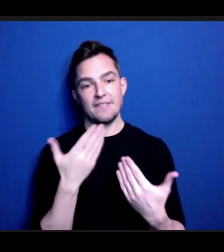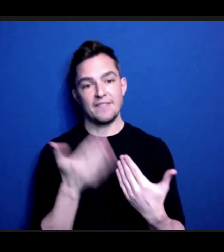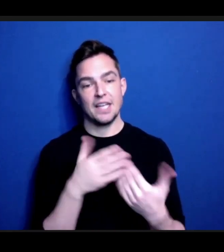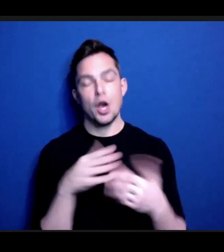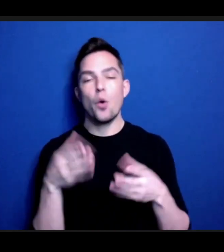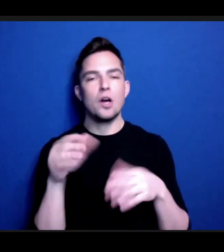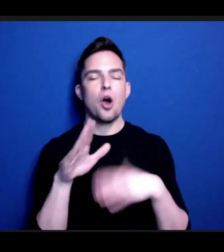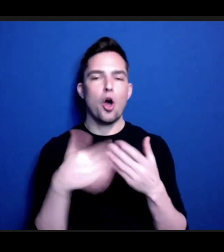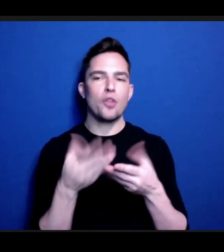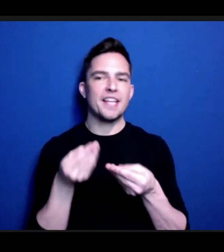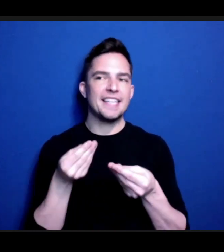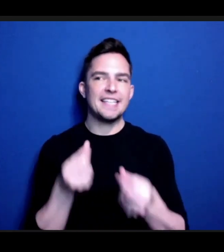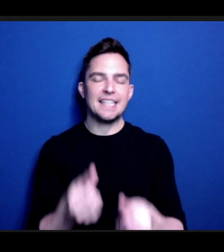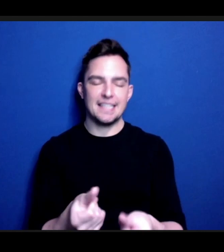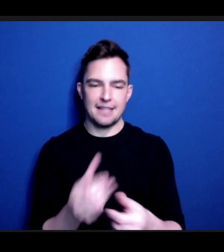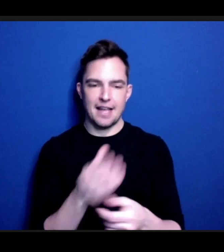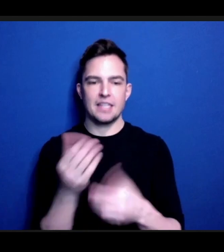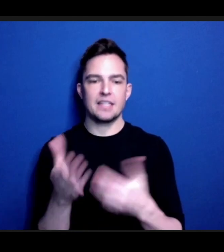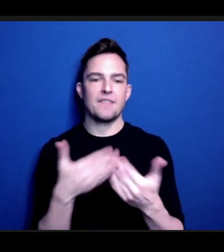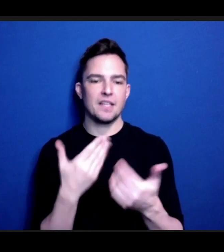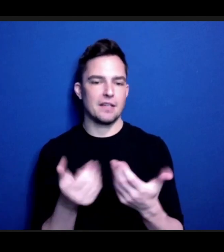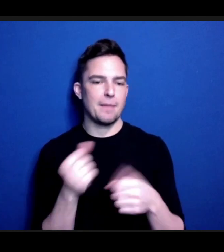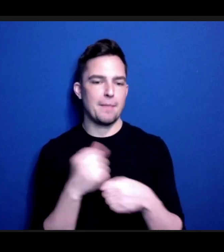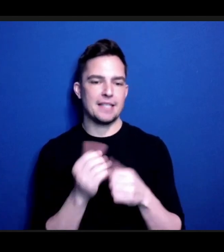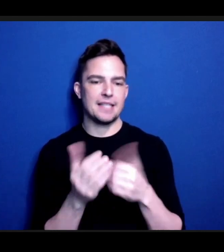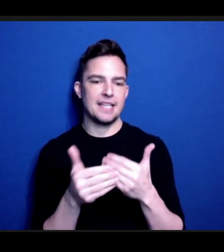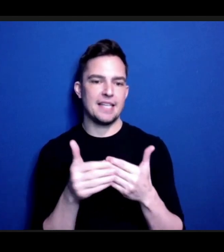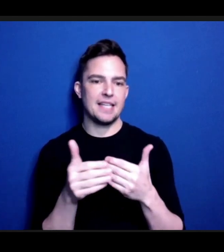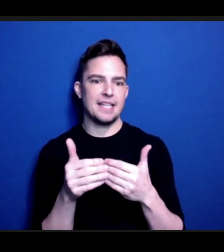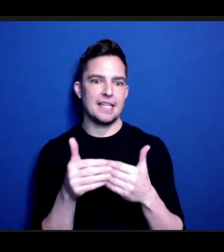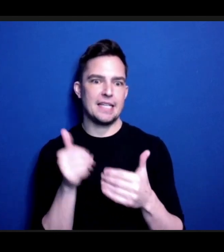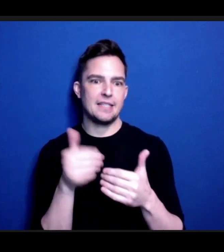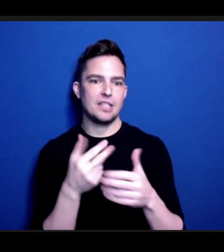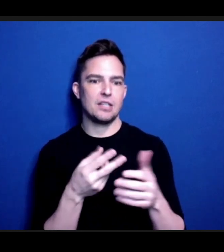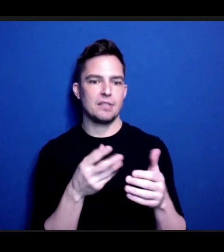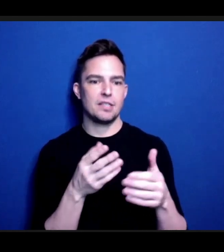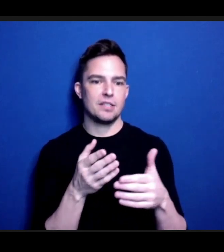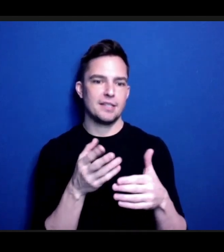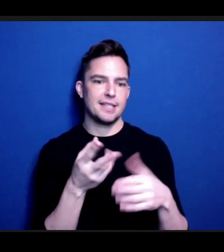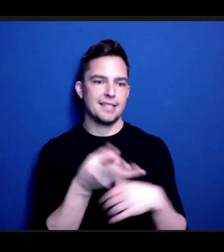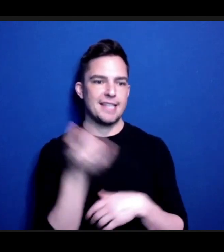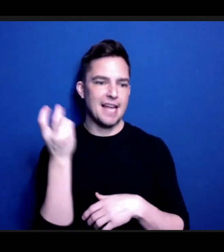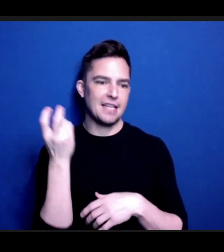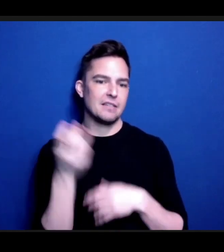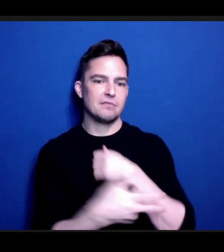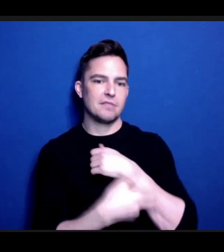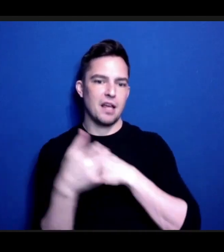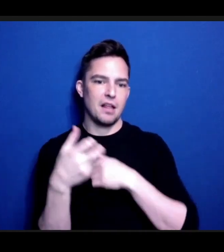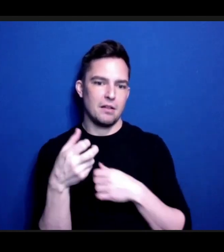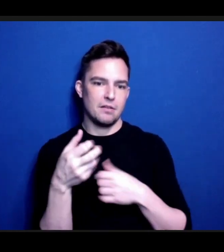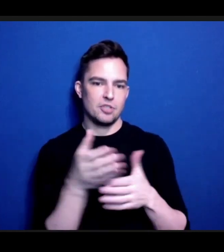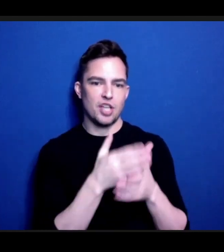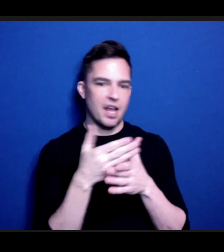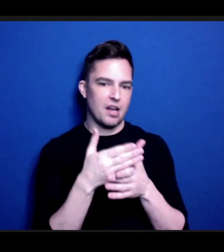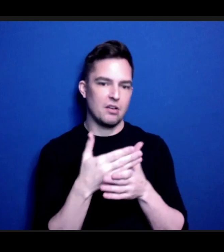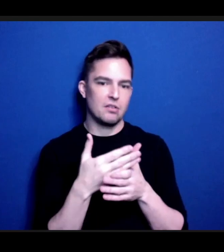it's easier to take, steal, share, and reshare all of which can create really problematic